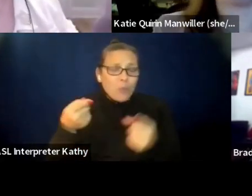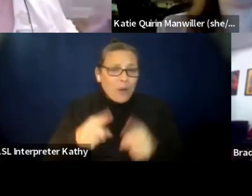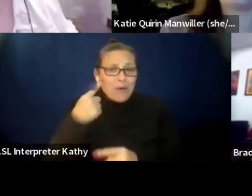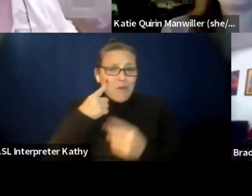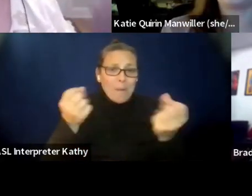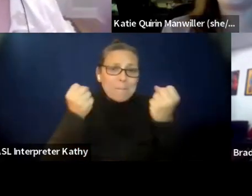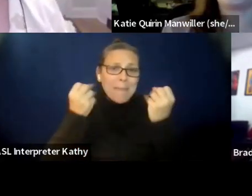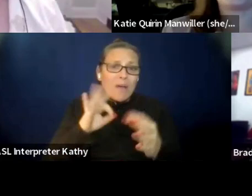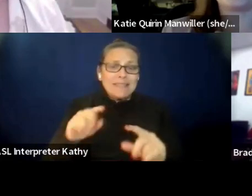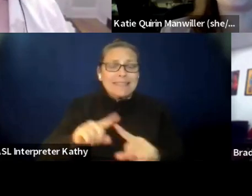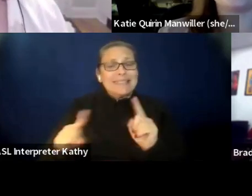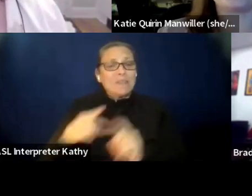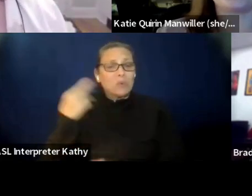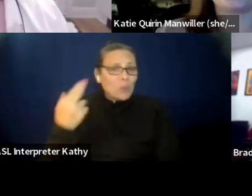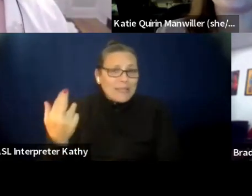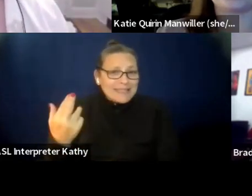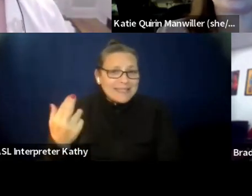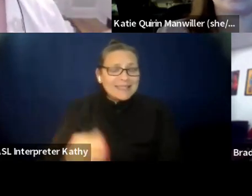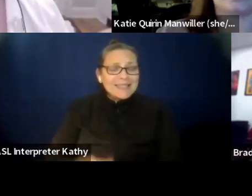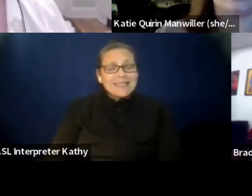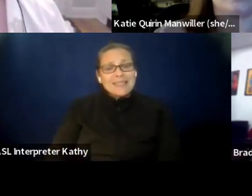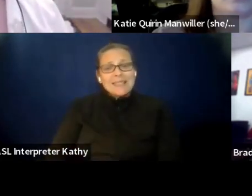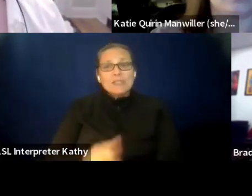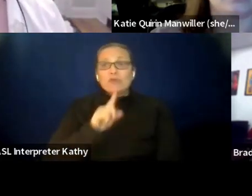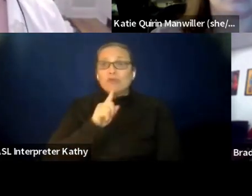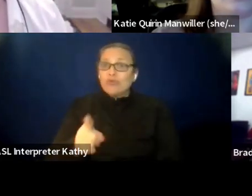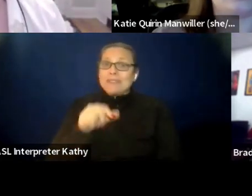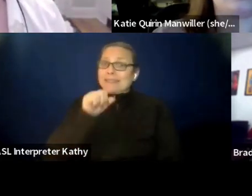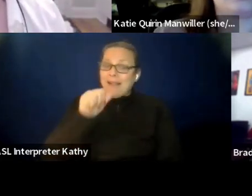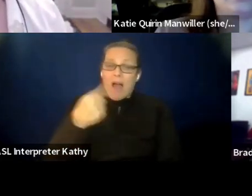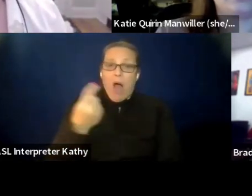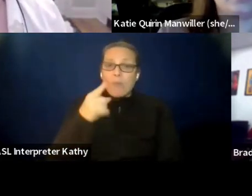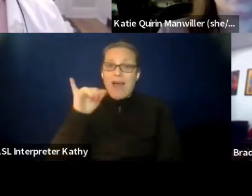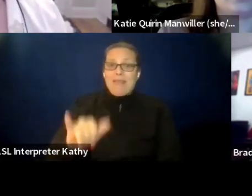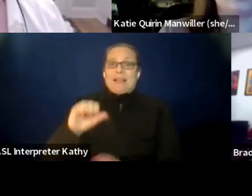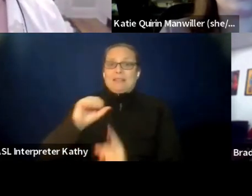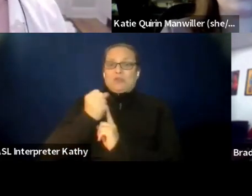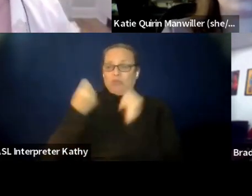sessions and consults, right? Which isn't always the case for a lot of